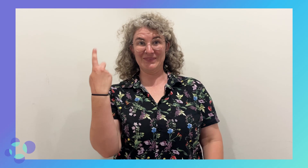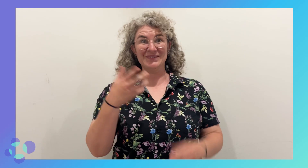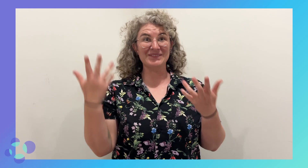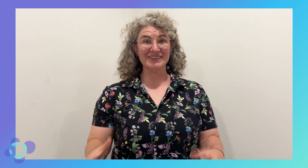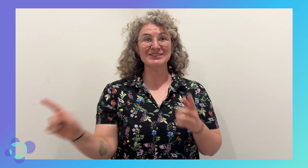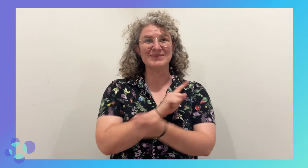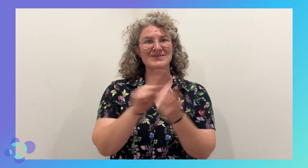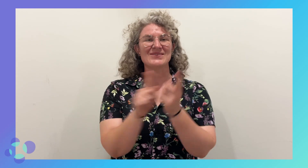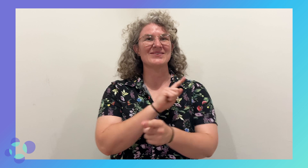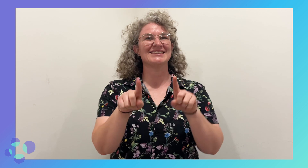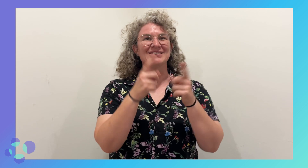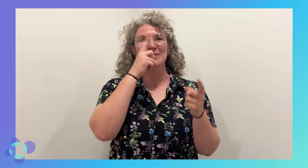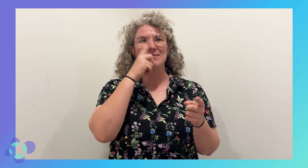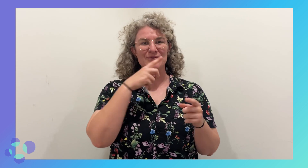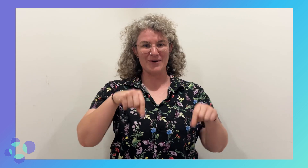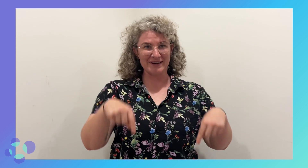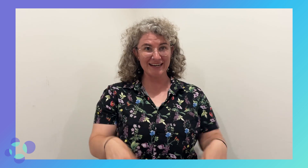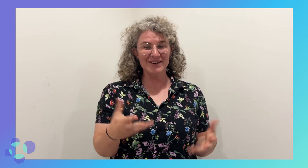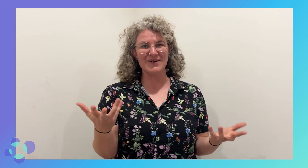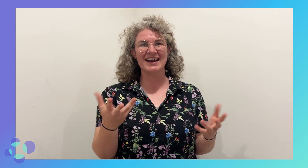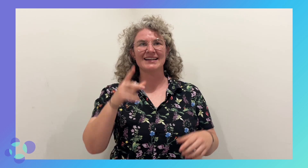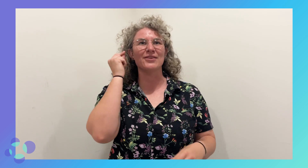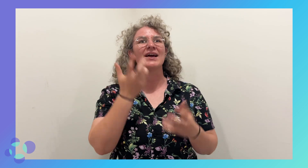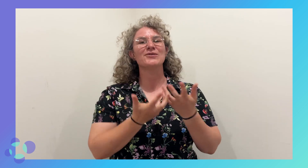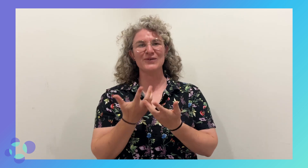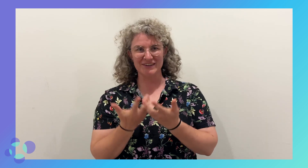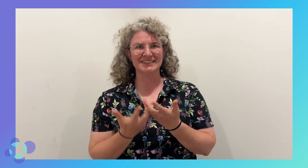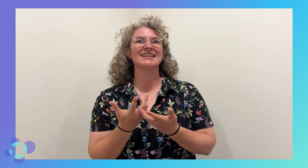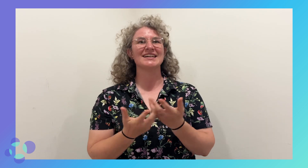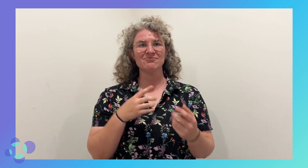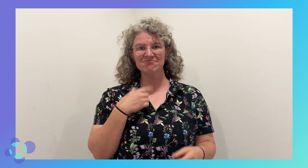We've met various students here at Gallaudet University.